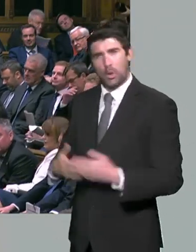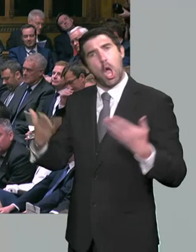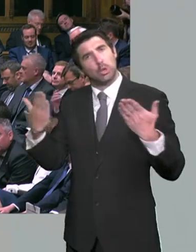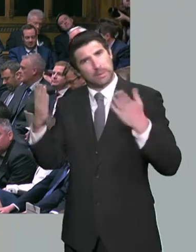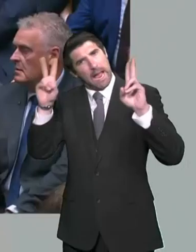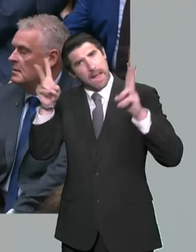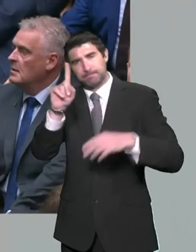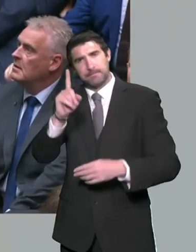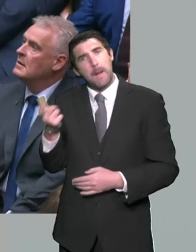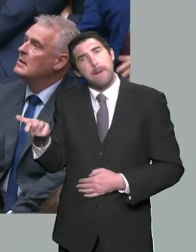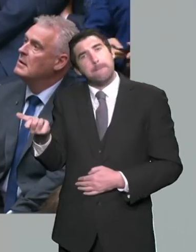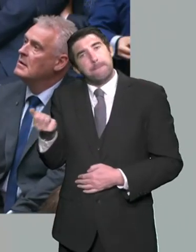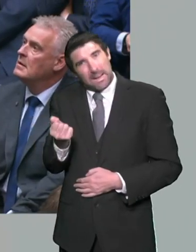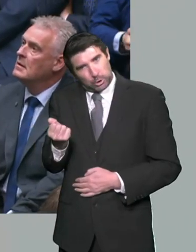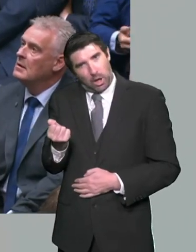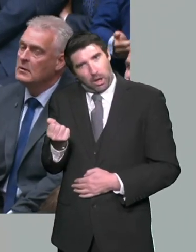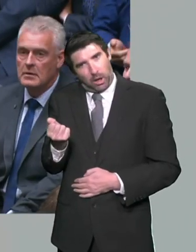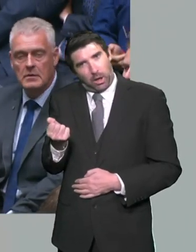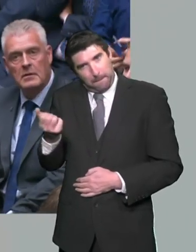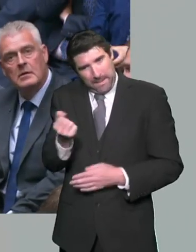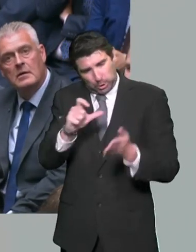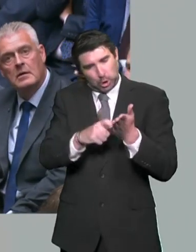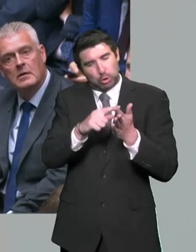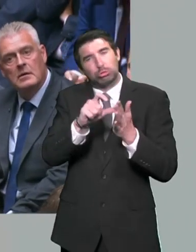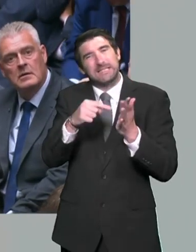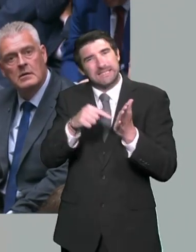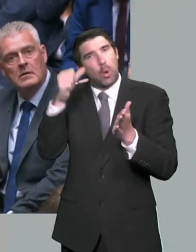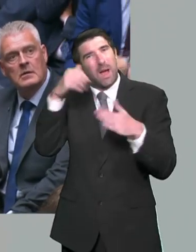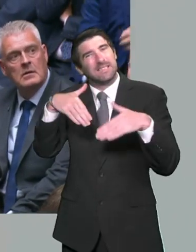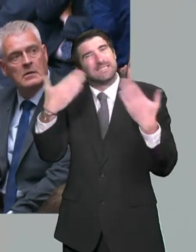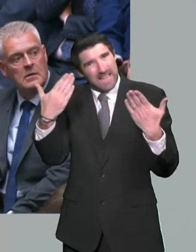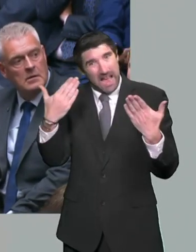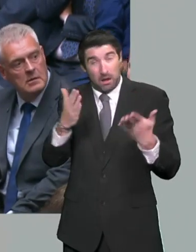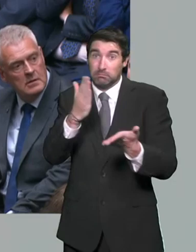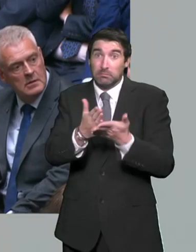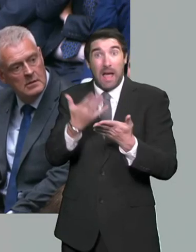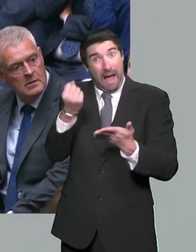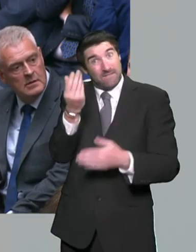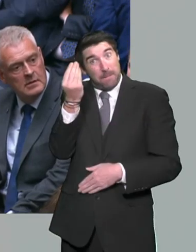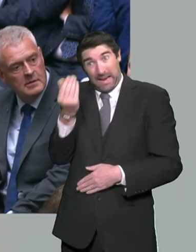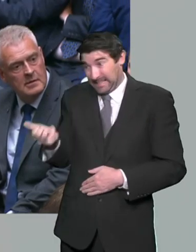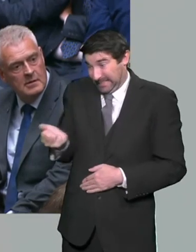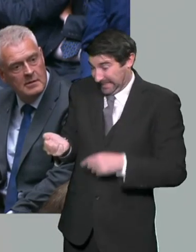Pension credit is currently underclaimed, with about a quarter of those who are entitled to it not claiming it. Will my right hon.